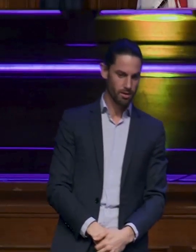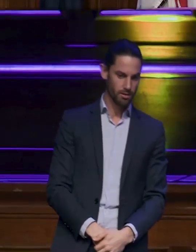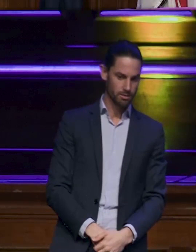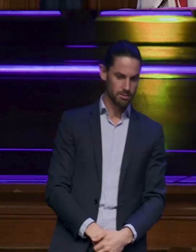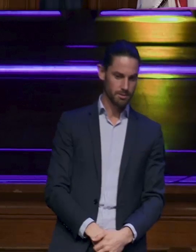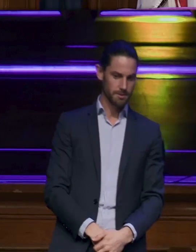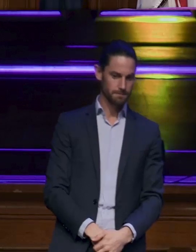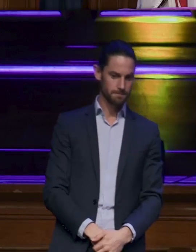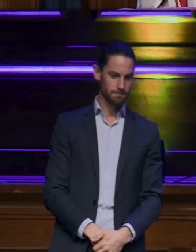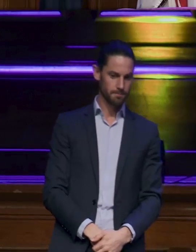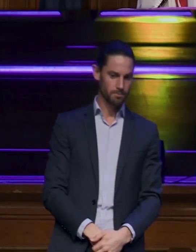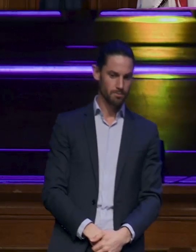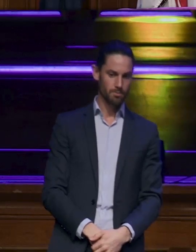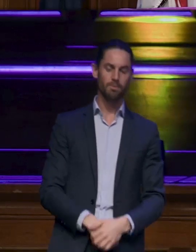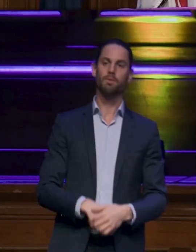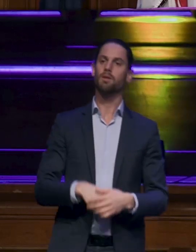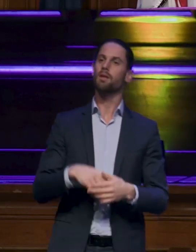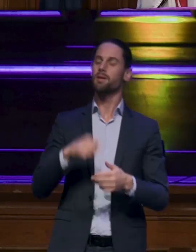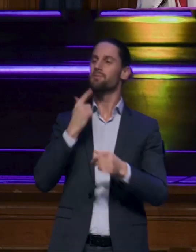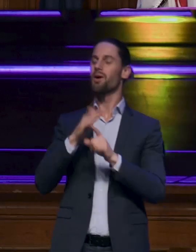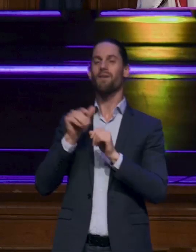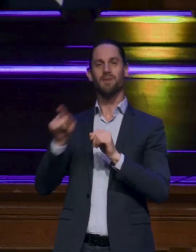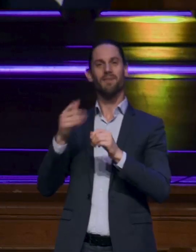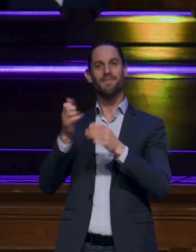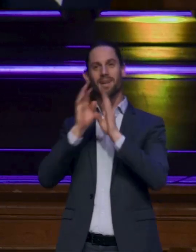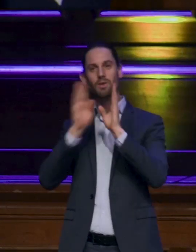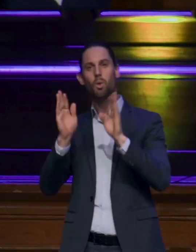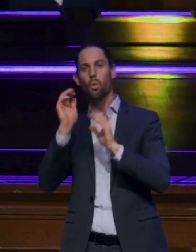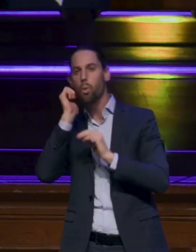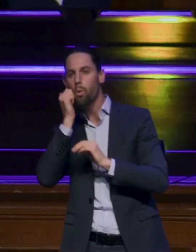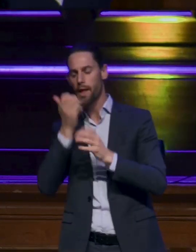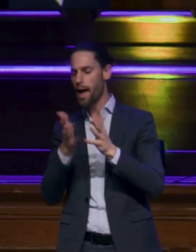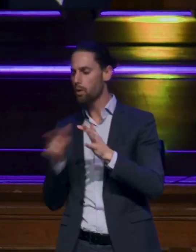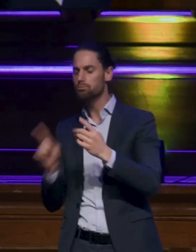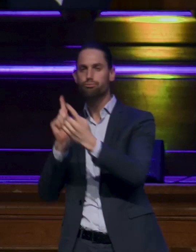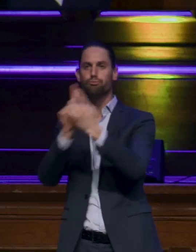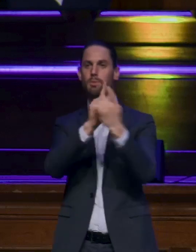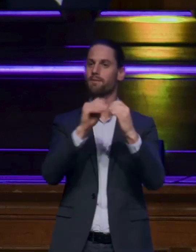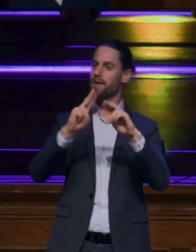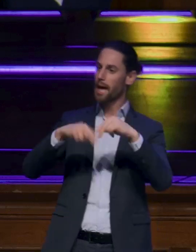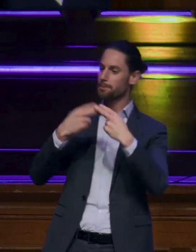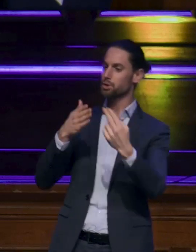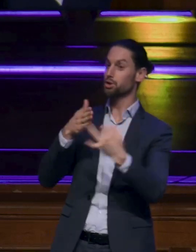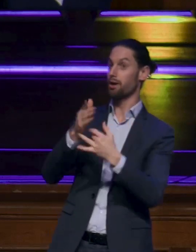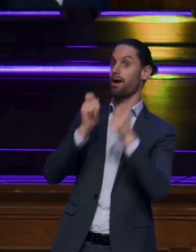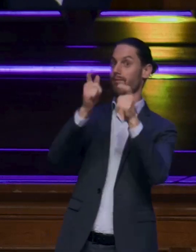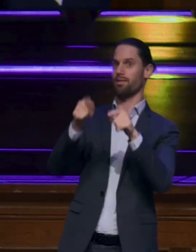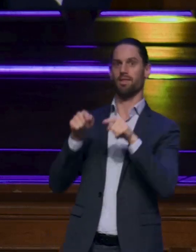at the time unusual empathy and warmth with the affected families and the way you conducted yourself in the aftermath of that the quote was Jacinda Ardern and